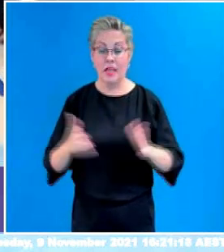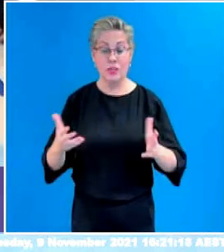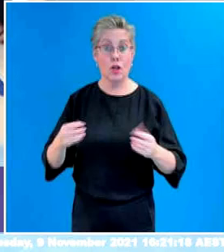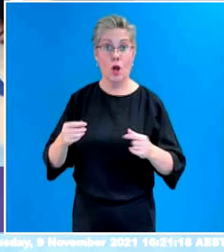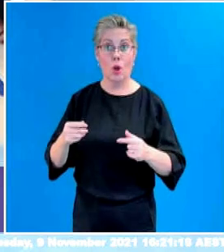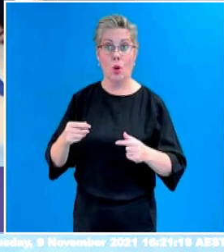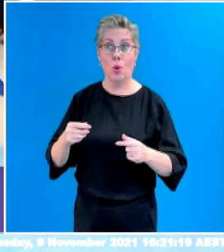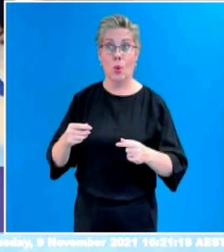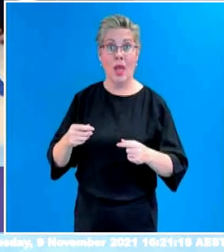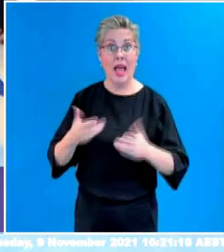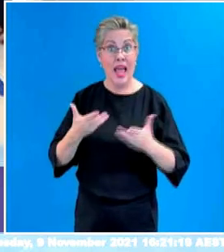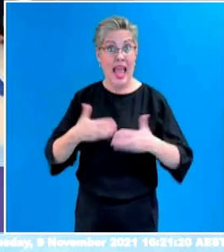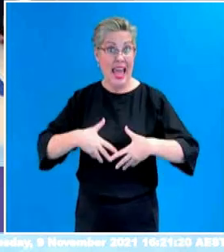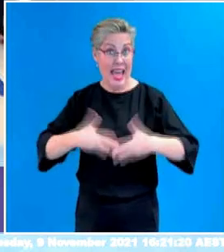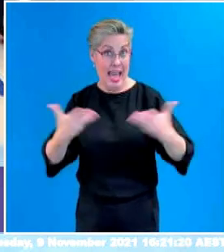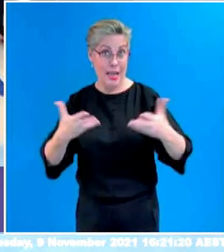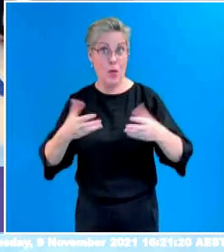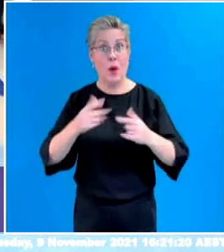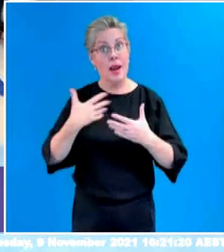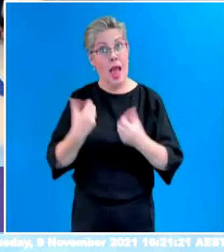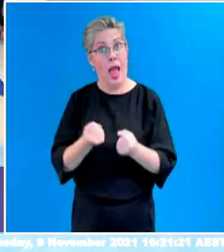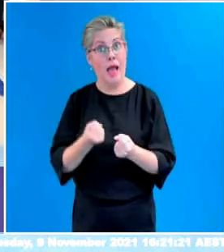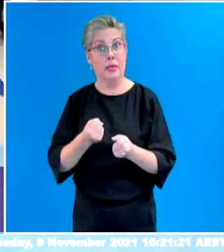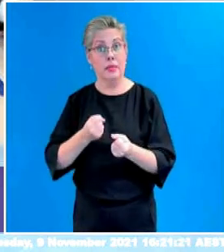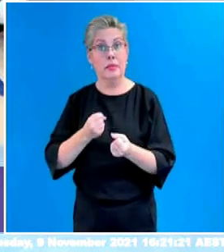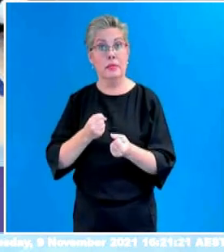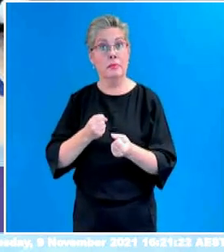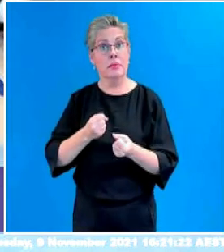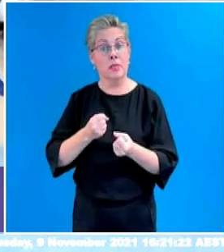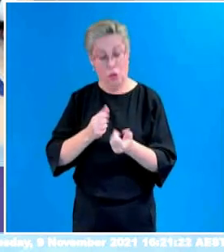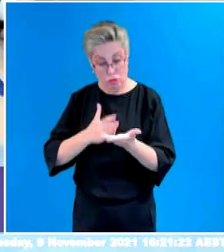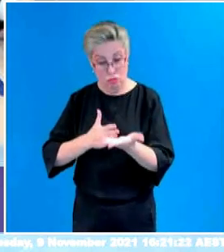there and we need to give effect to it, but in certain circumstances we need to